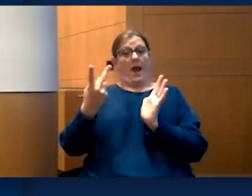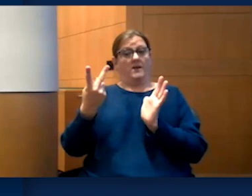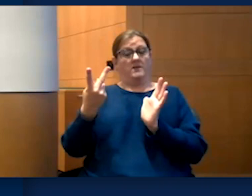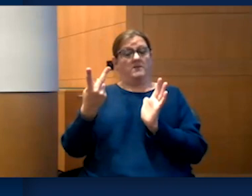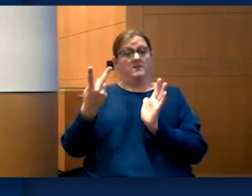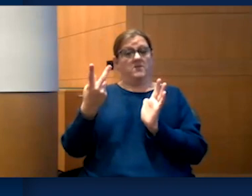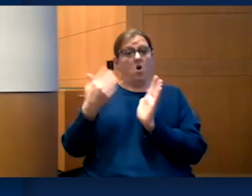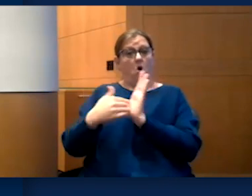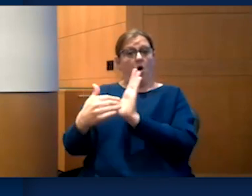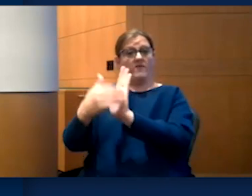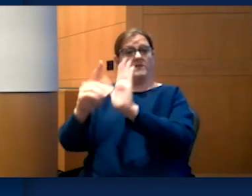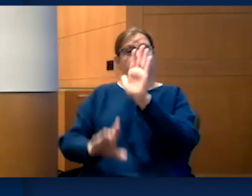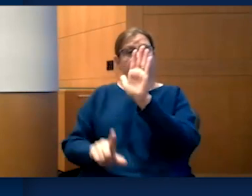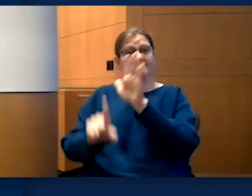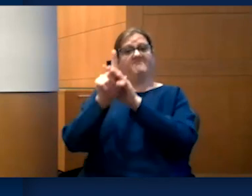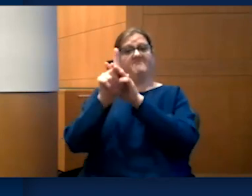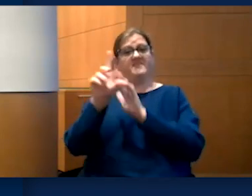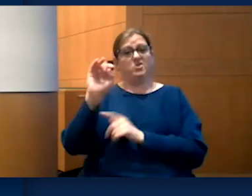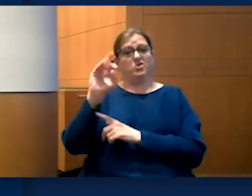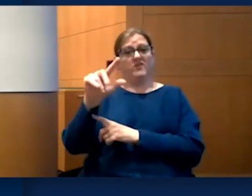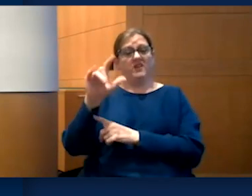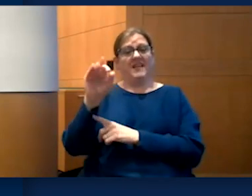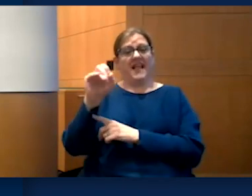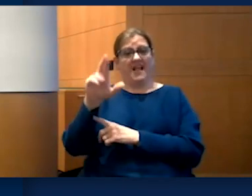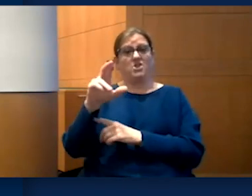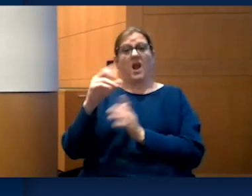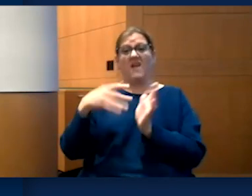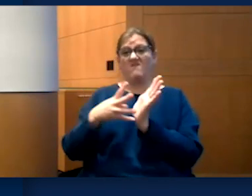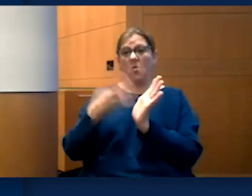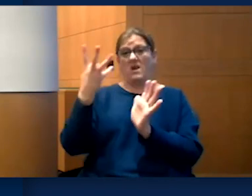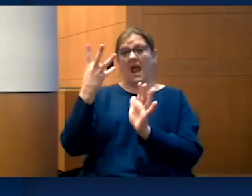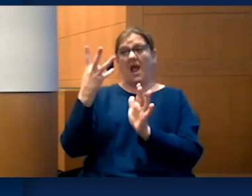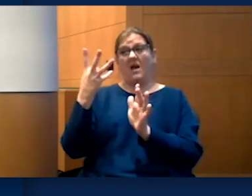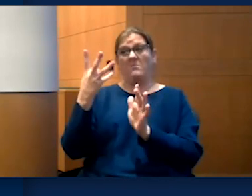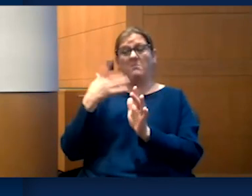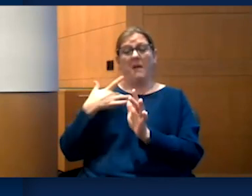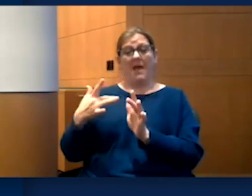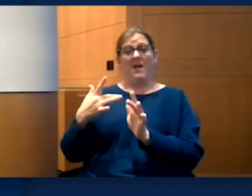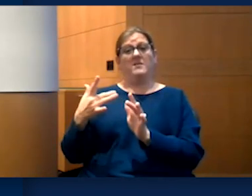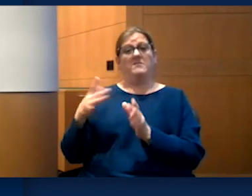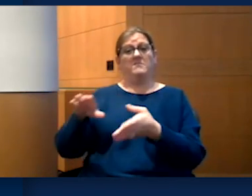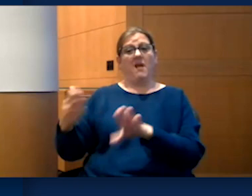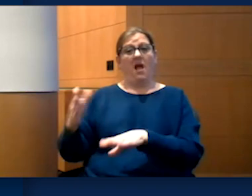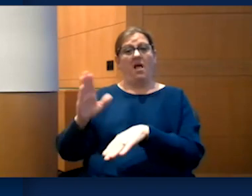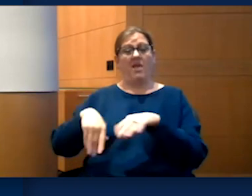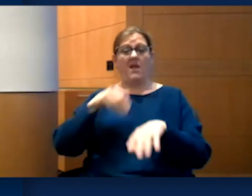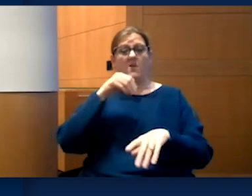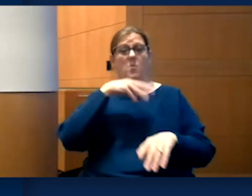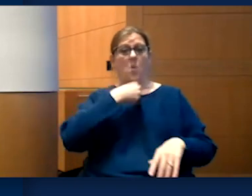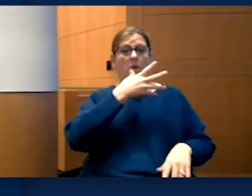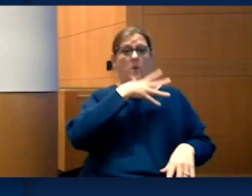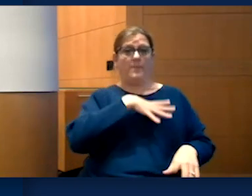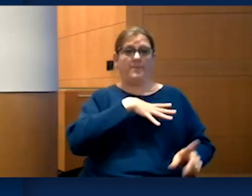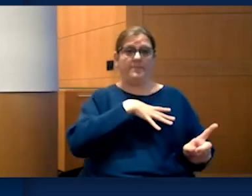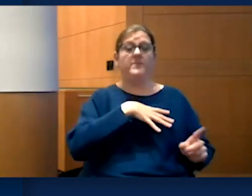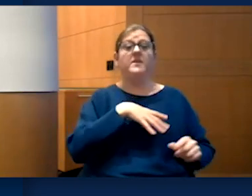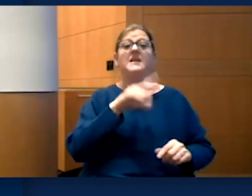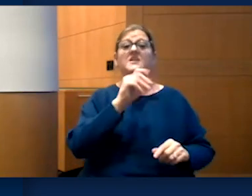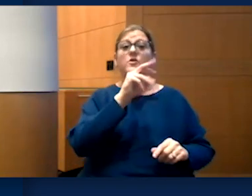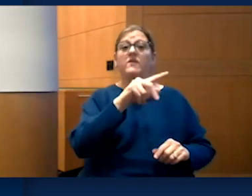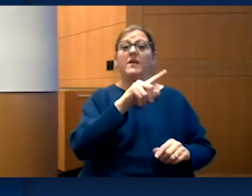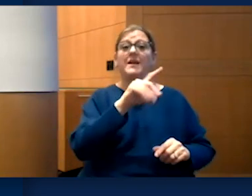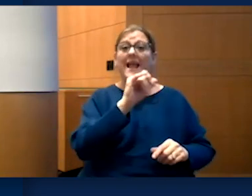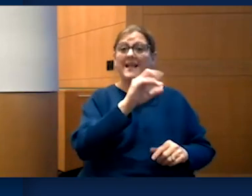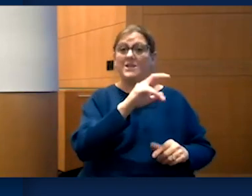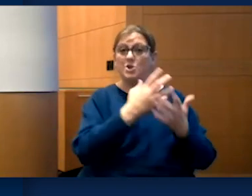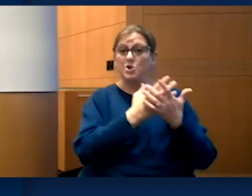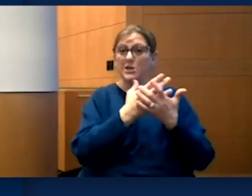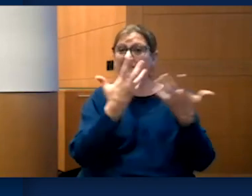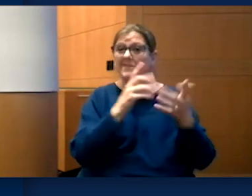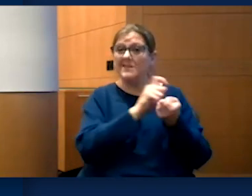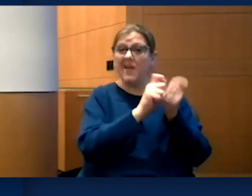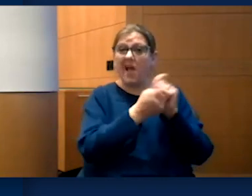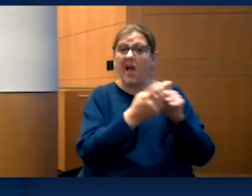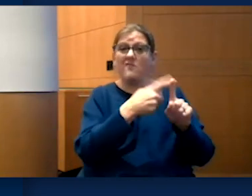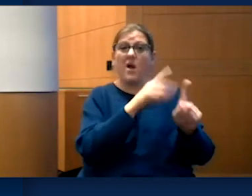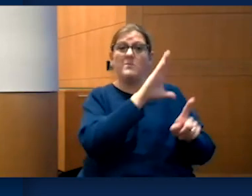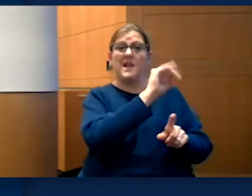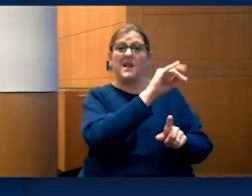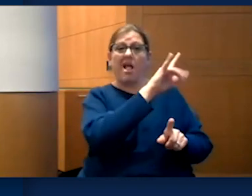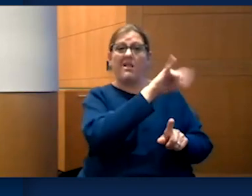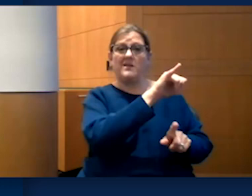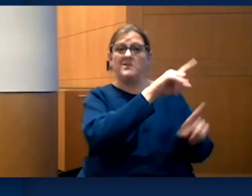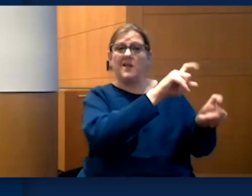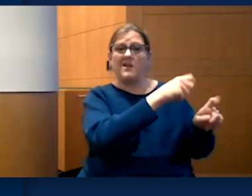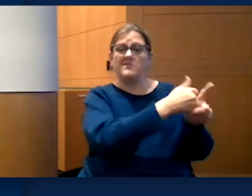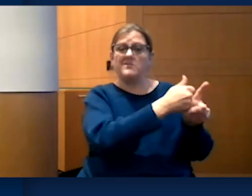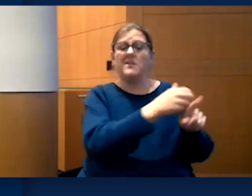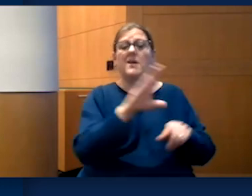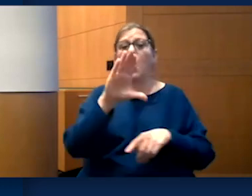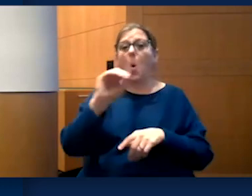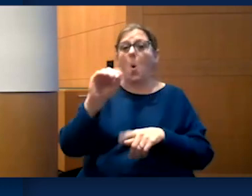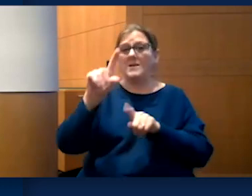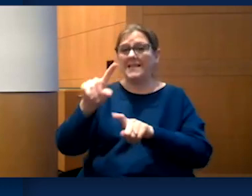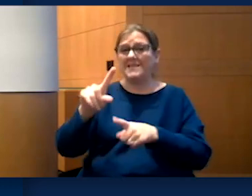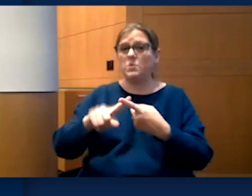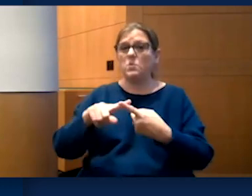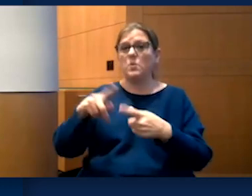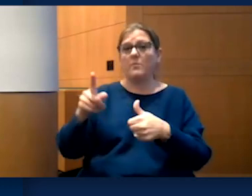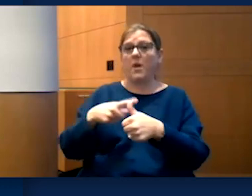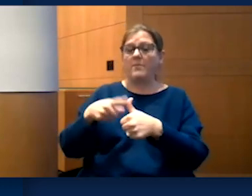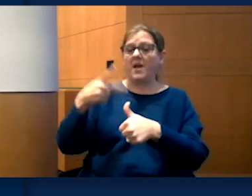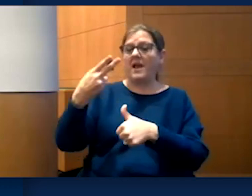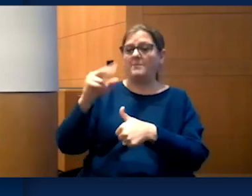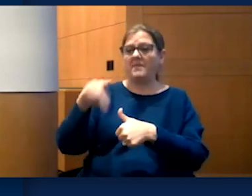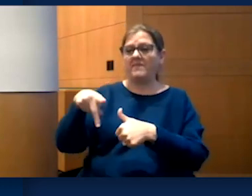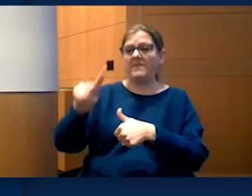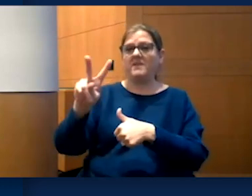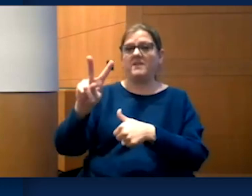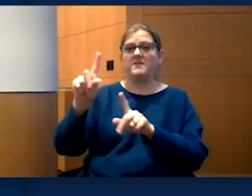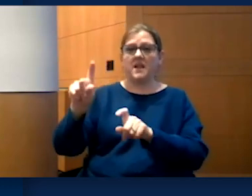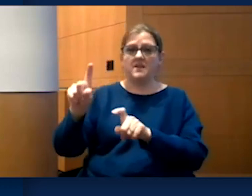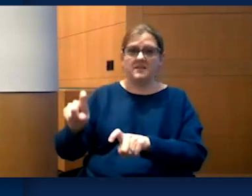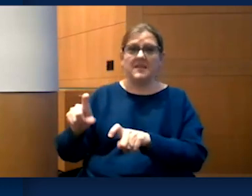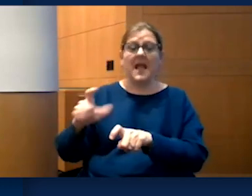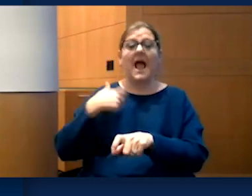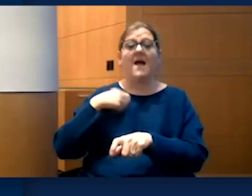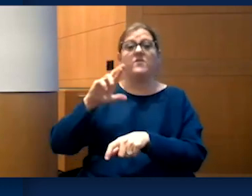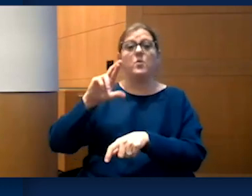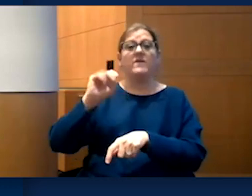Cervical cancer screening has evo clved from.